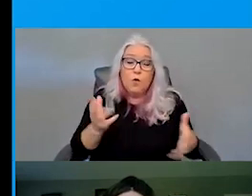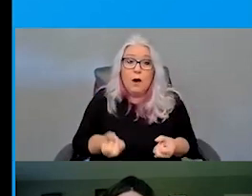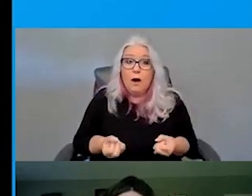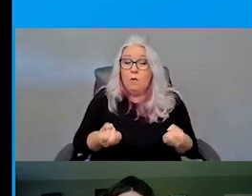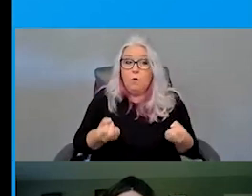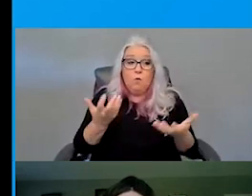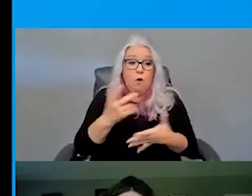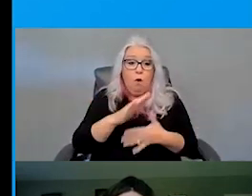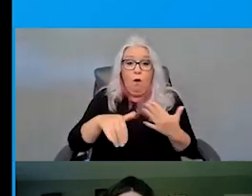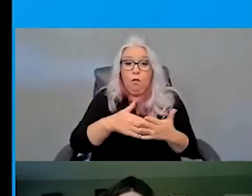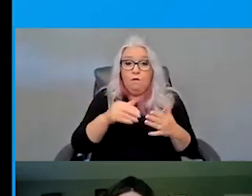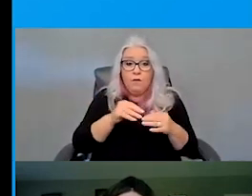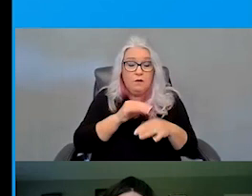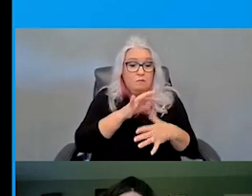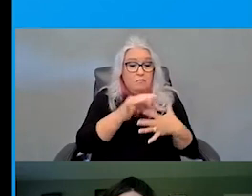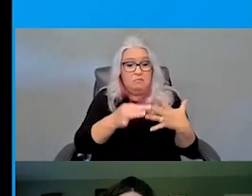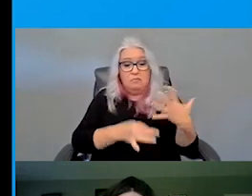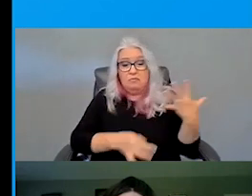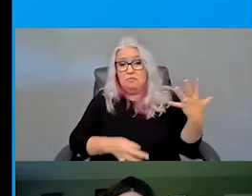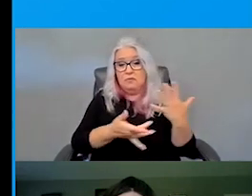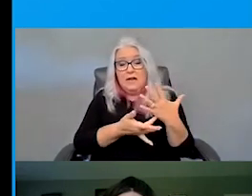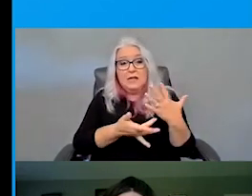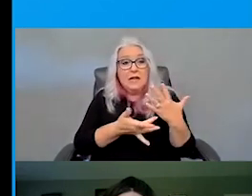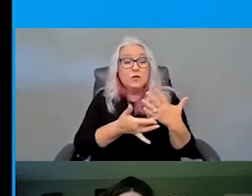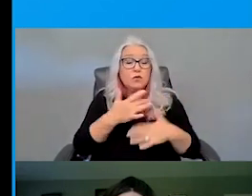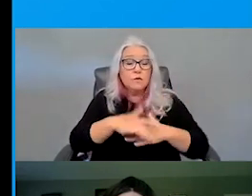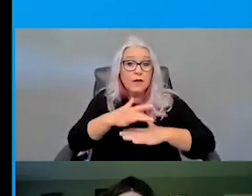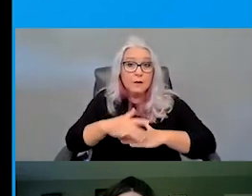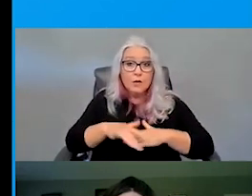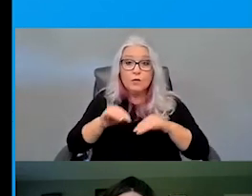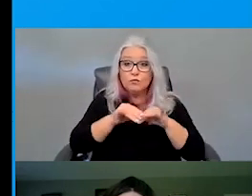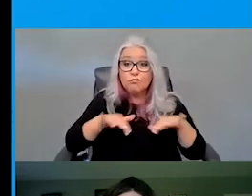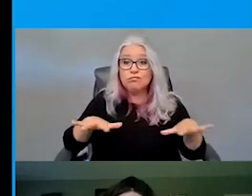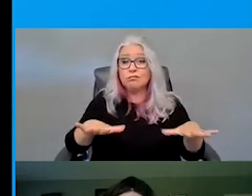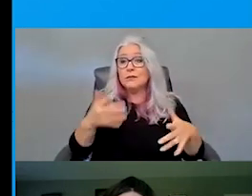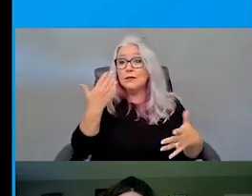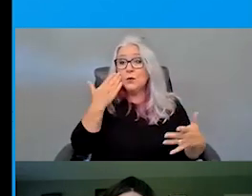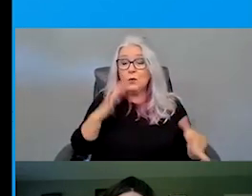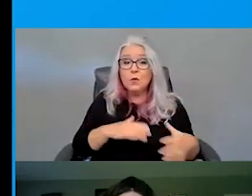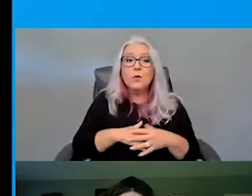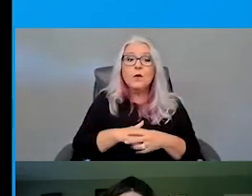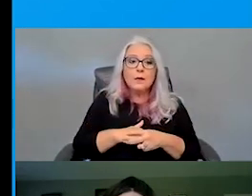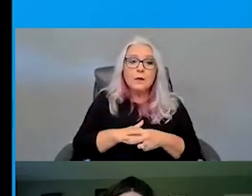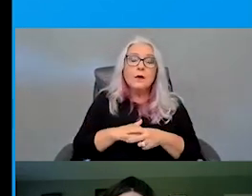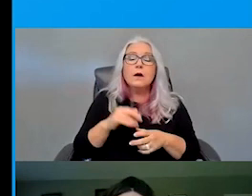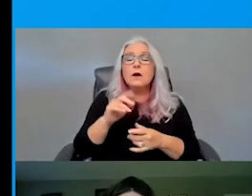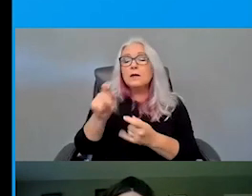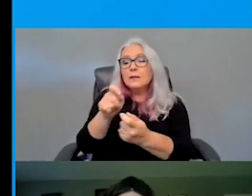equipment in technology out there today that people are not aware of that would also be specific to again their needs and how about the absence of